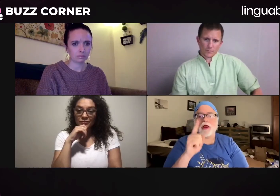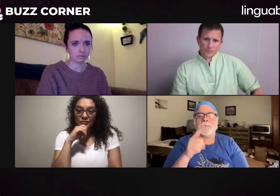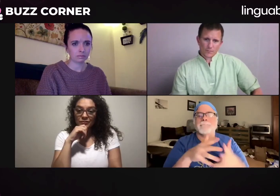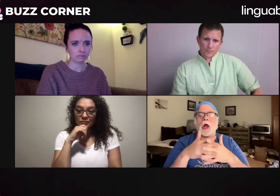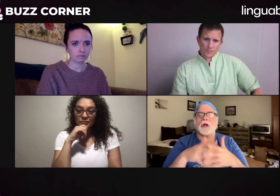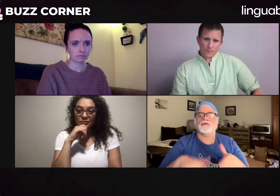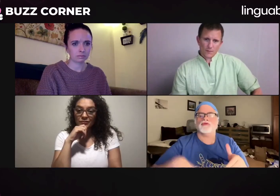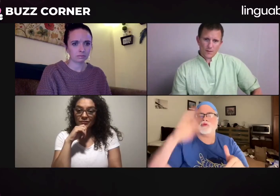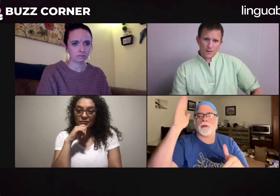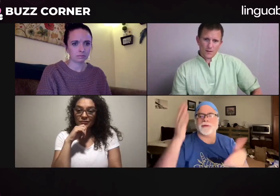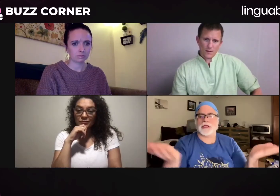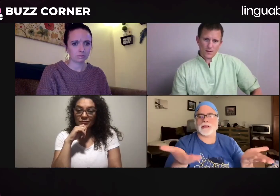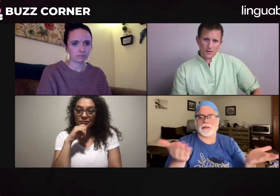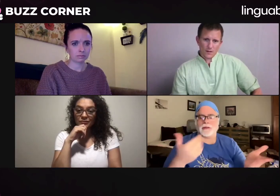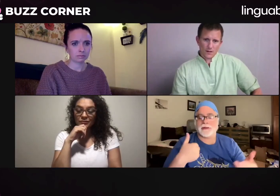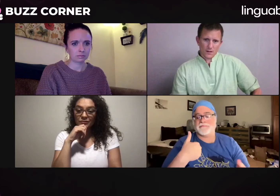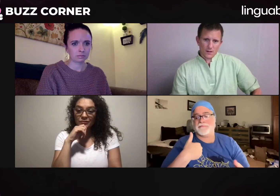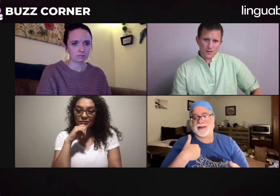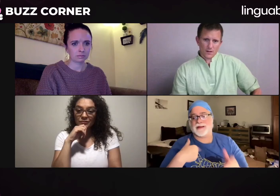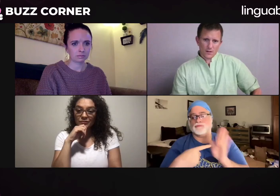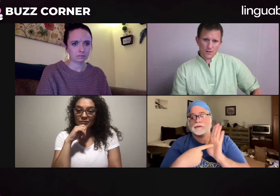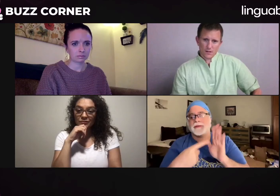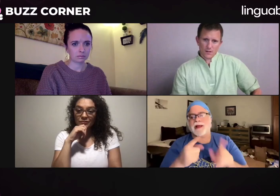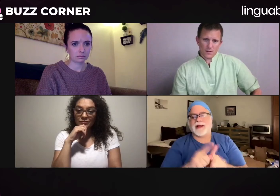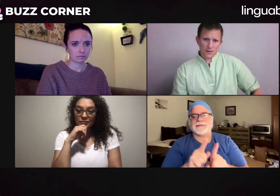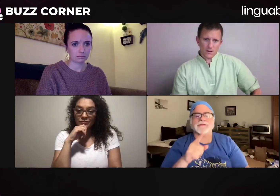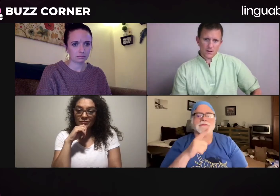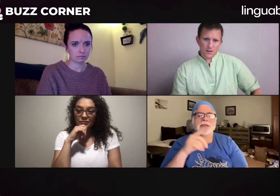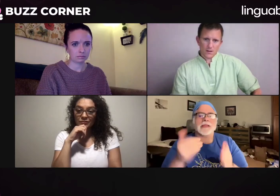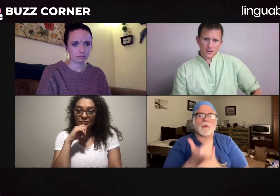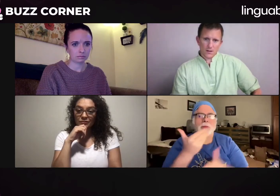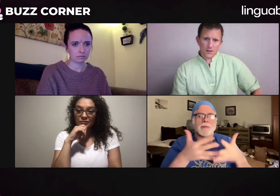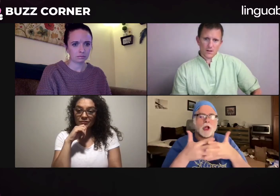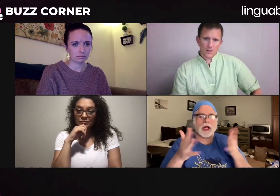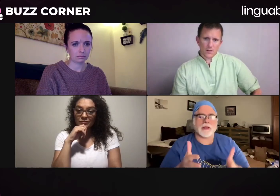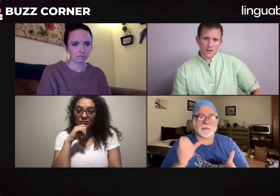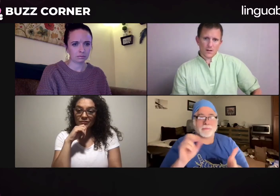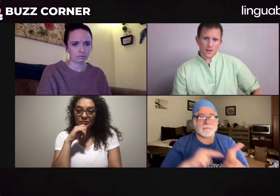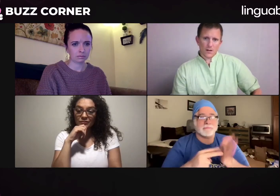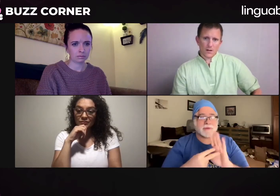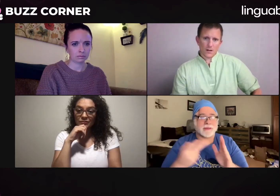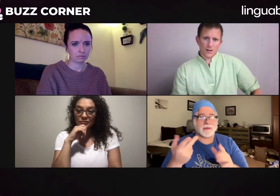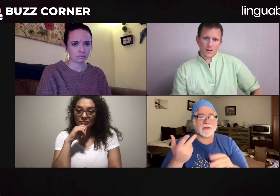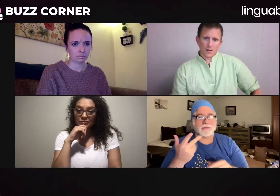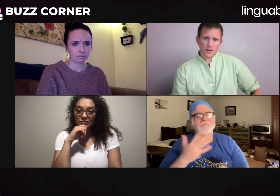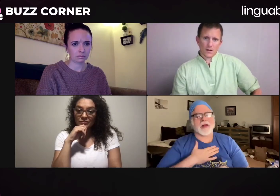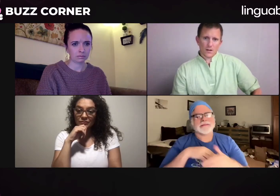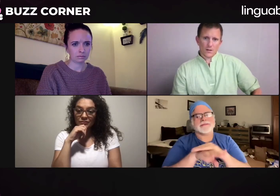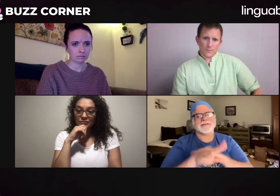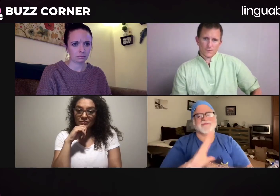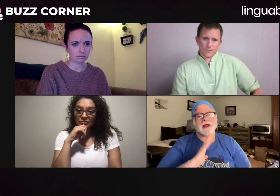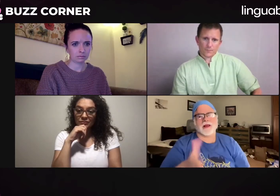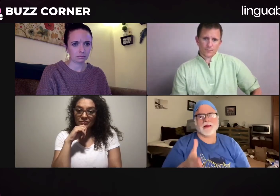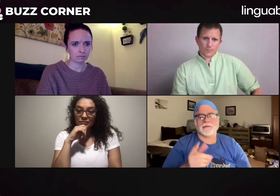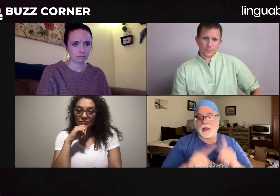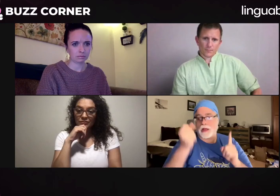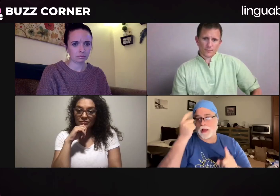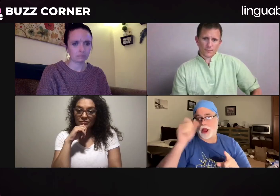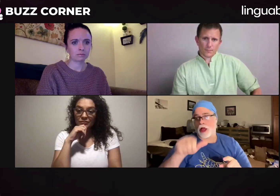Because those of us who are not American like myself, if I consider myself a new American, I feel like my access is fine.